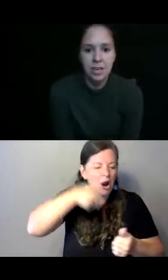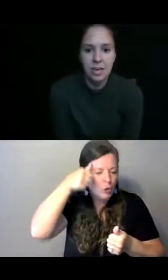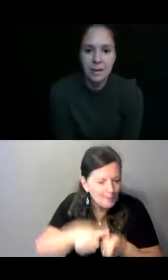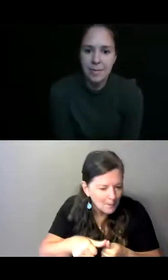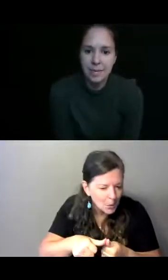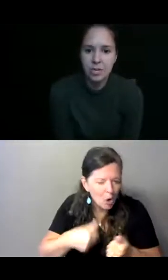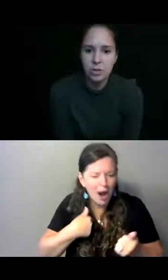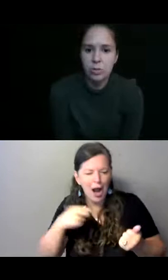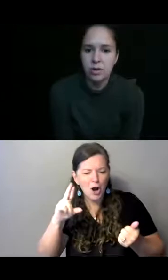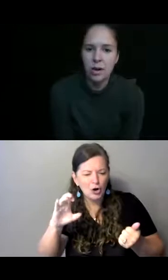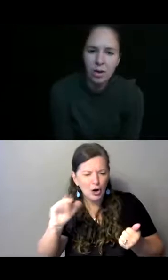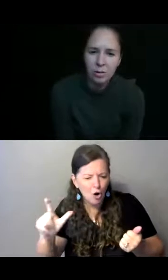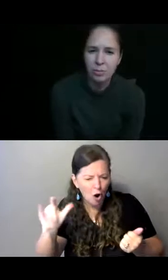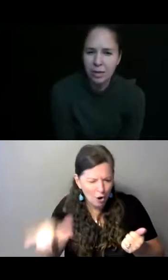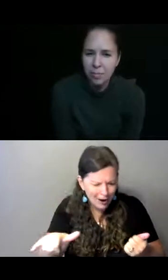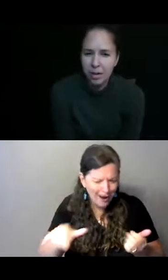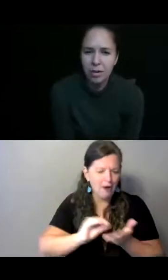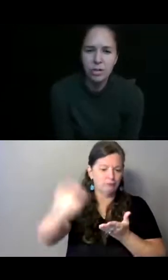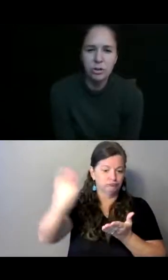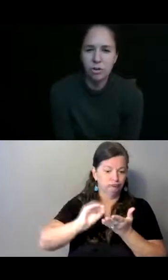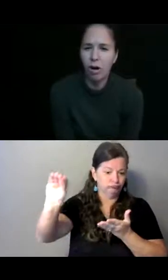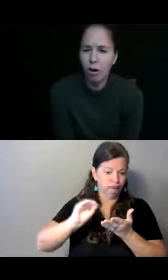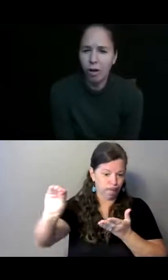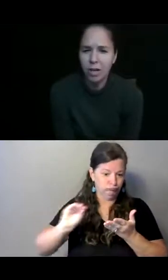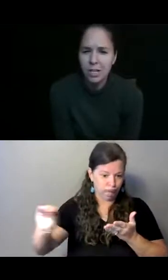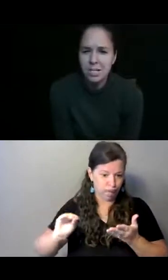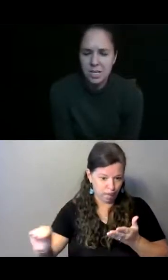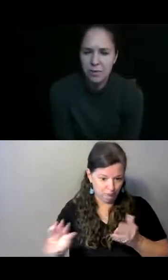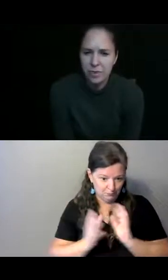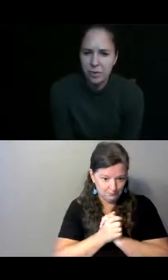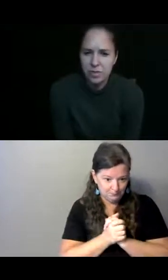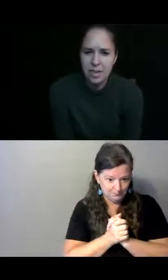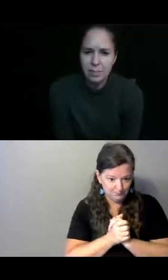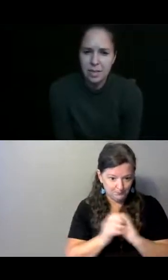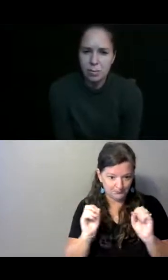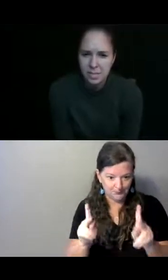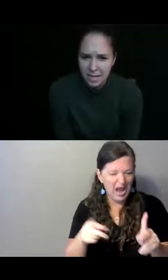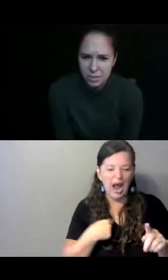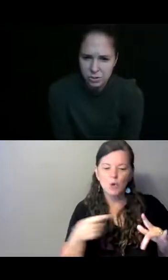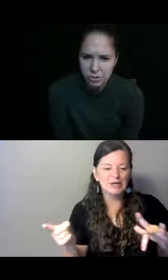then maybe you would, Oh, it would ring a bell and you could recall some of those and be able to answer